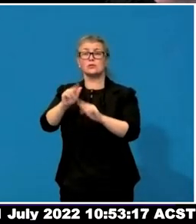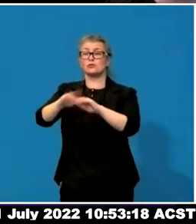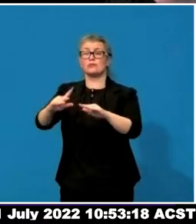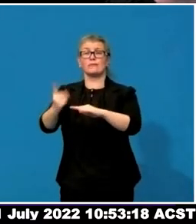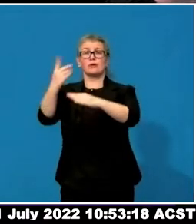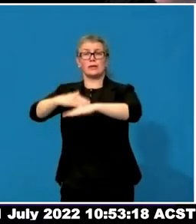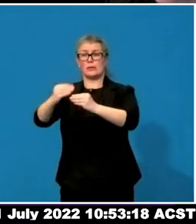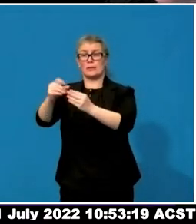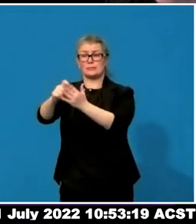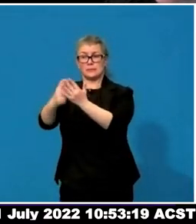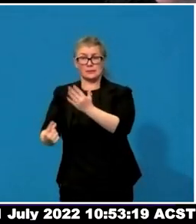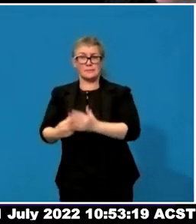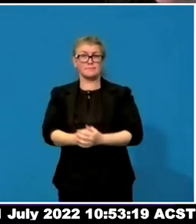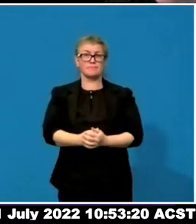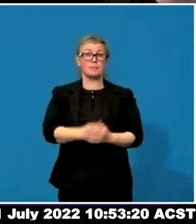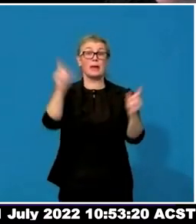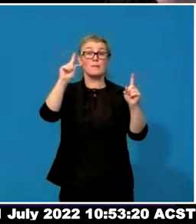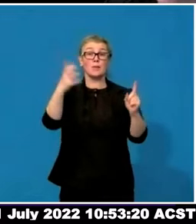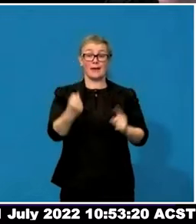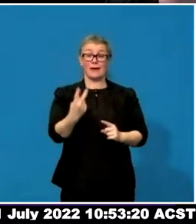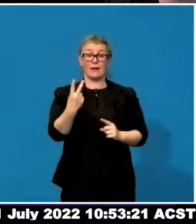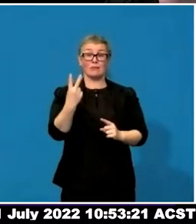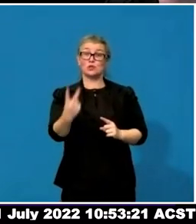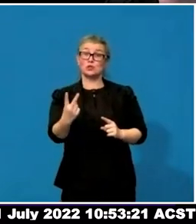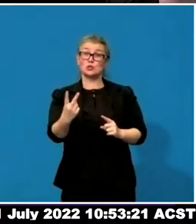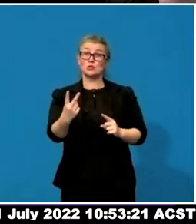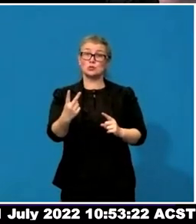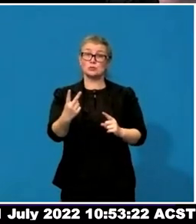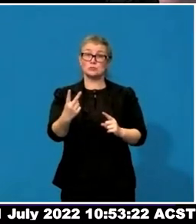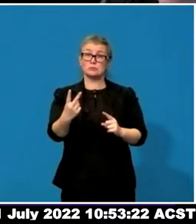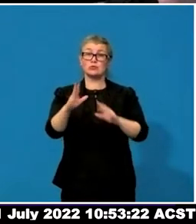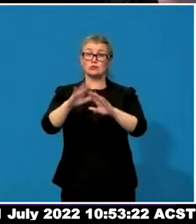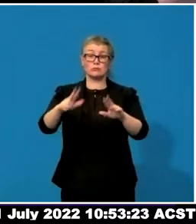currently cares for two such children with disability, one of whom is Joziah who I just